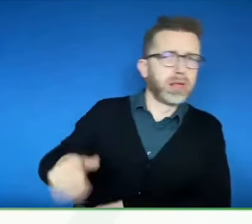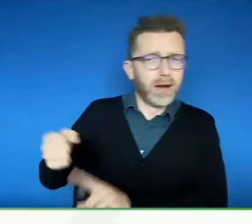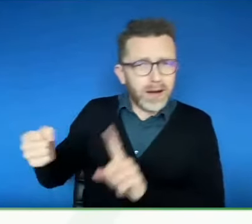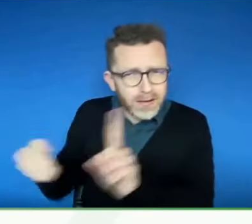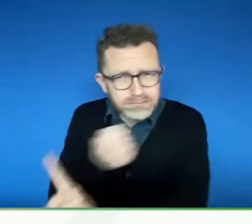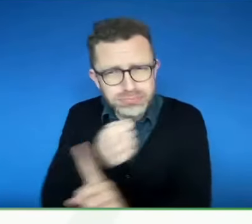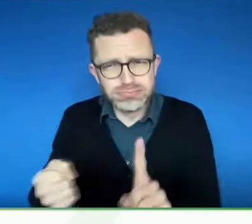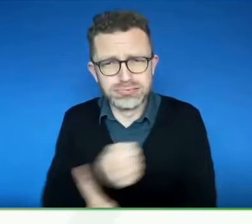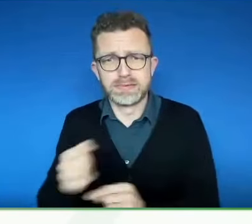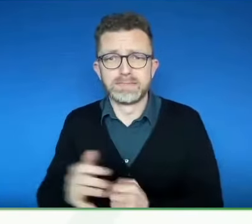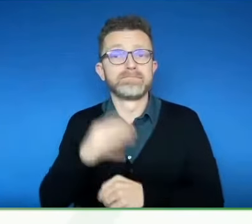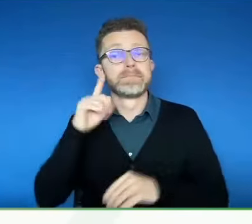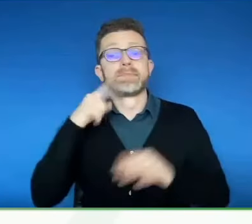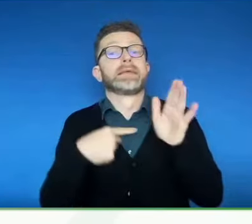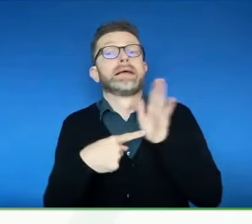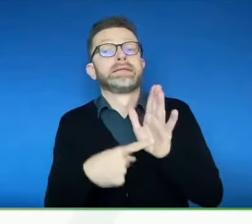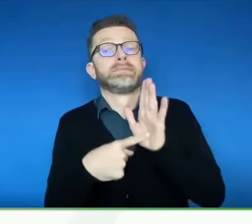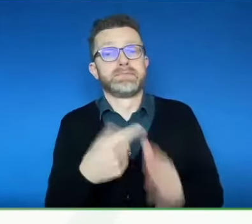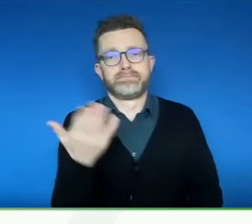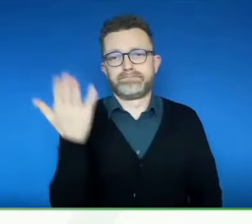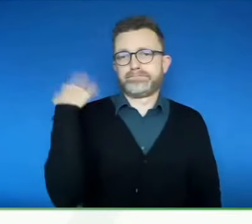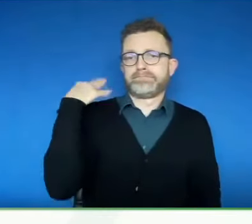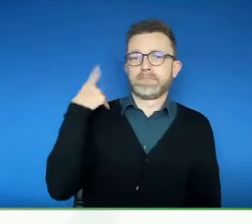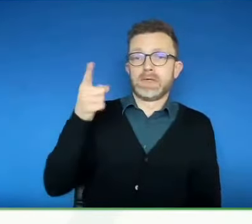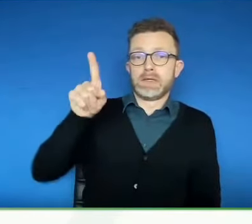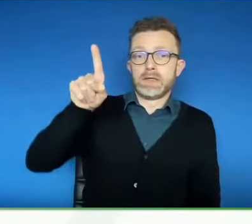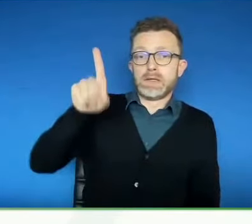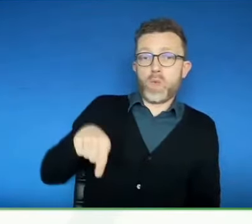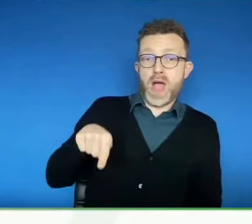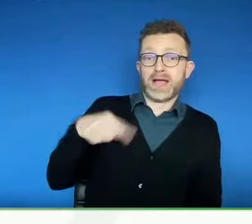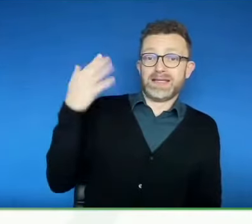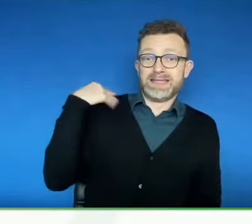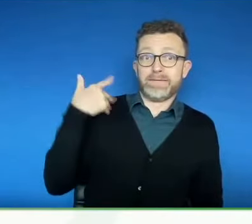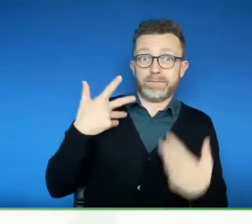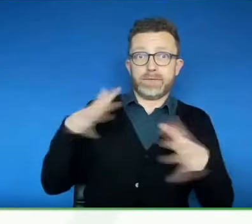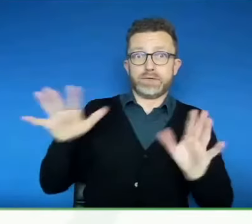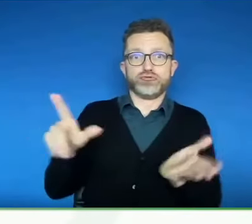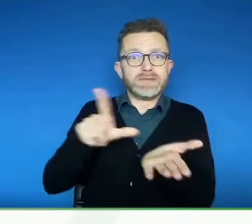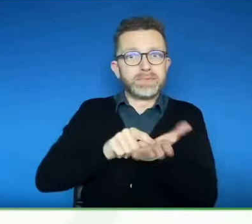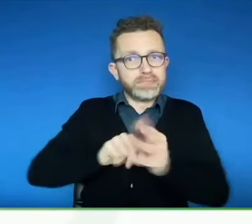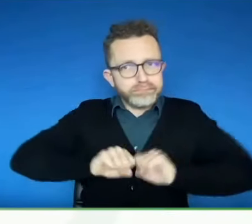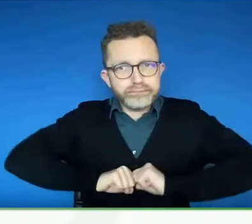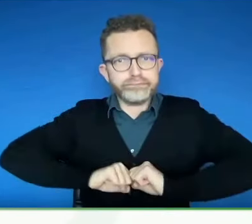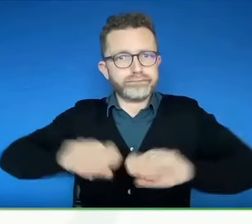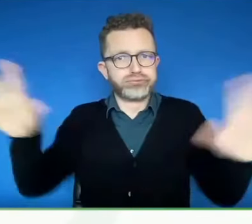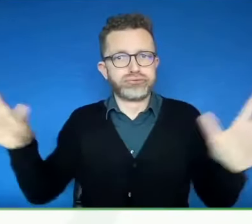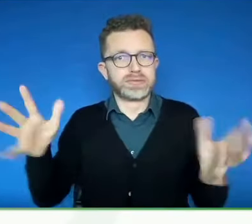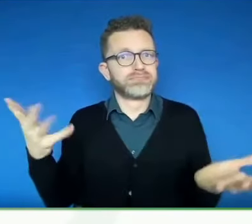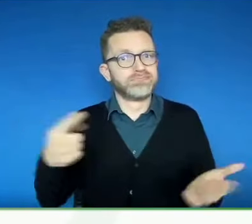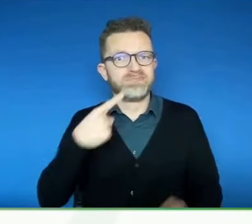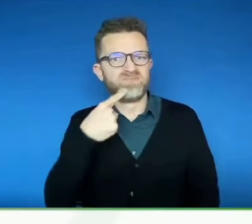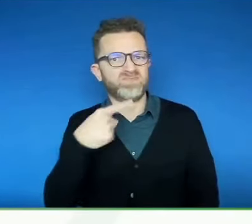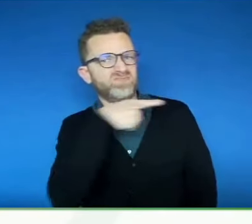of abuses that are taking place in one of the biggest institutions.